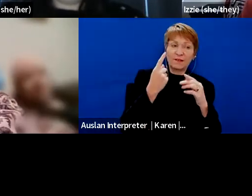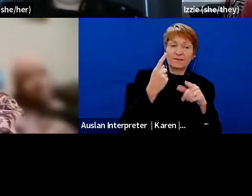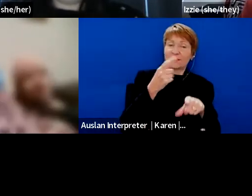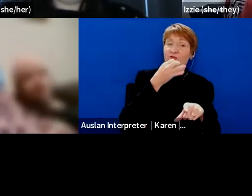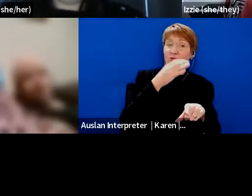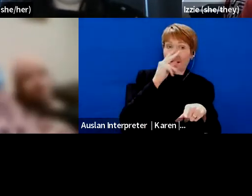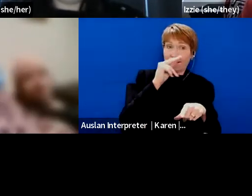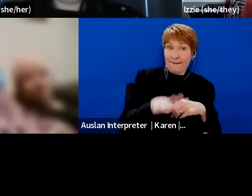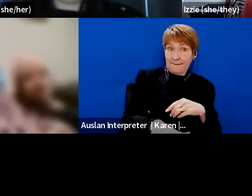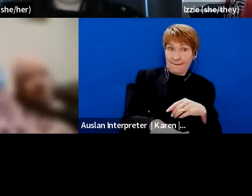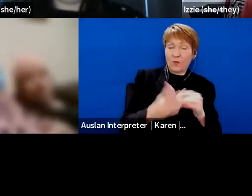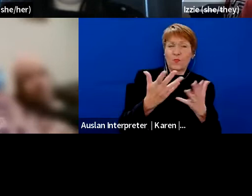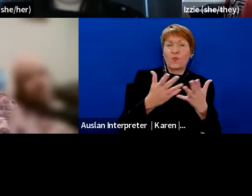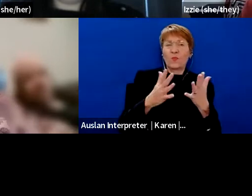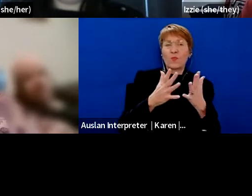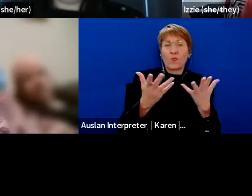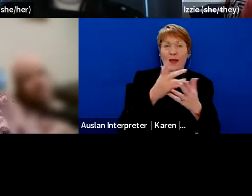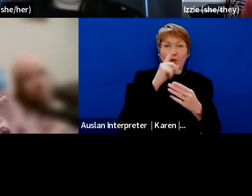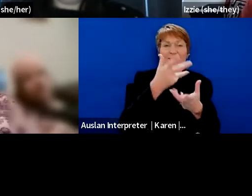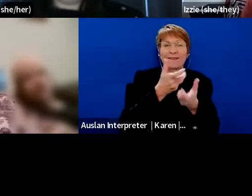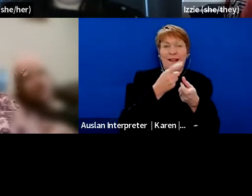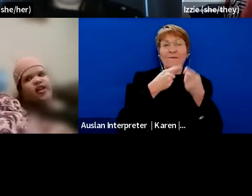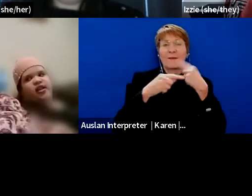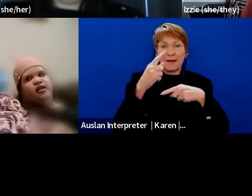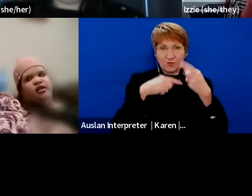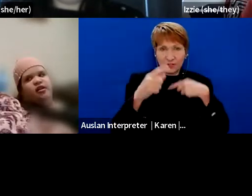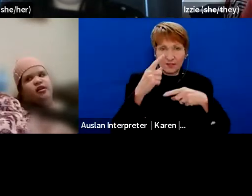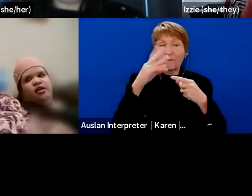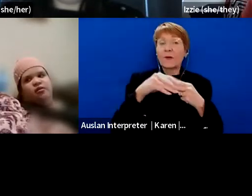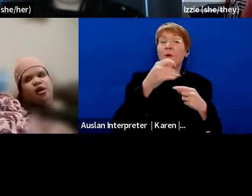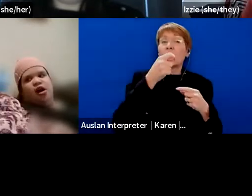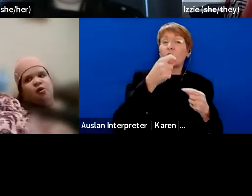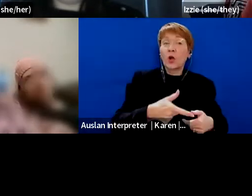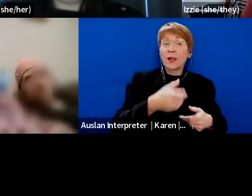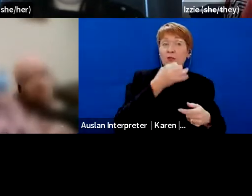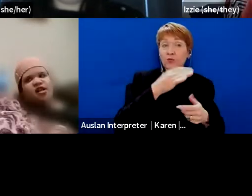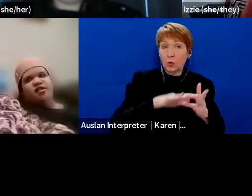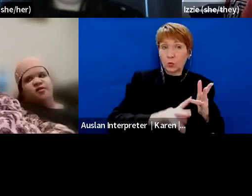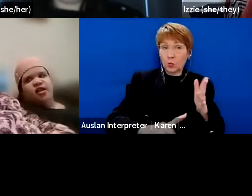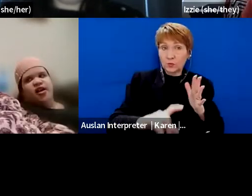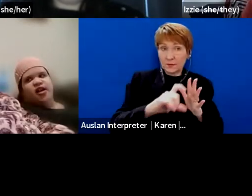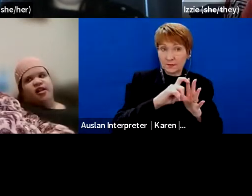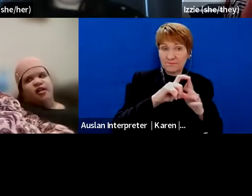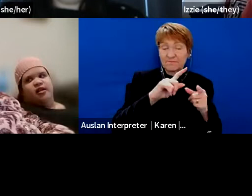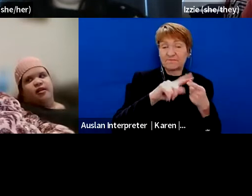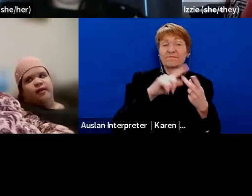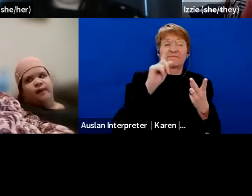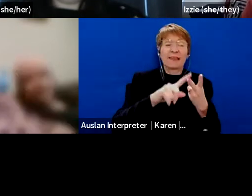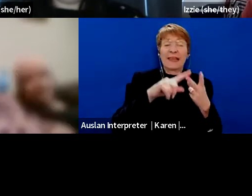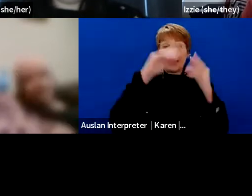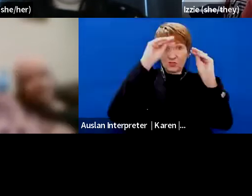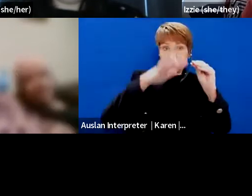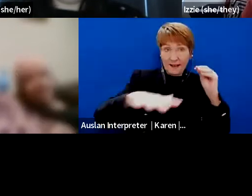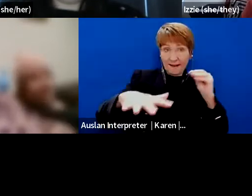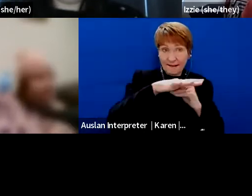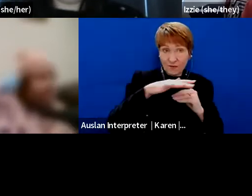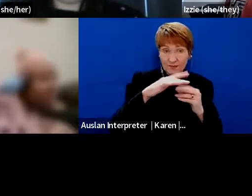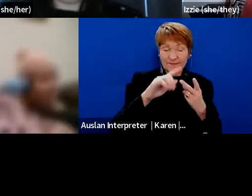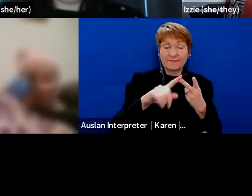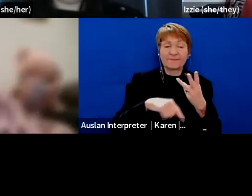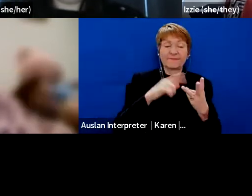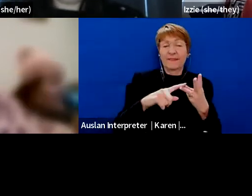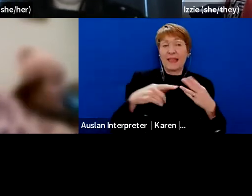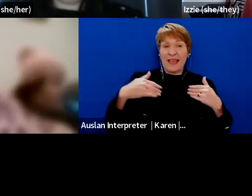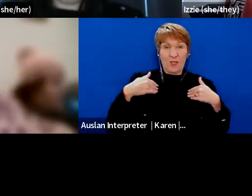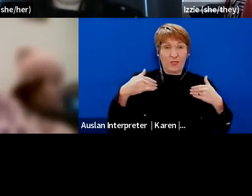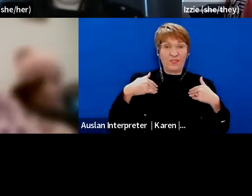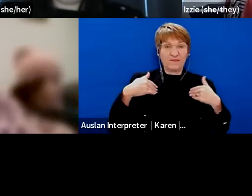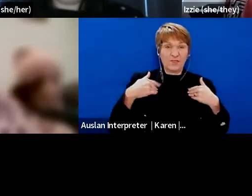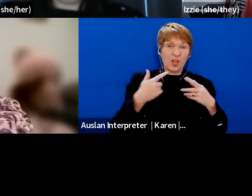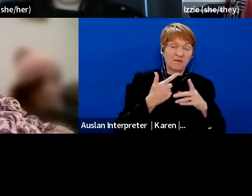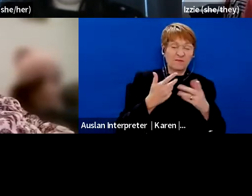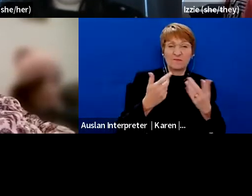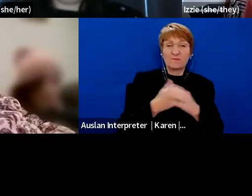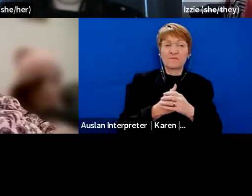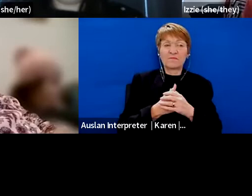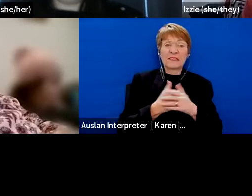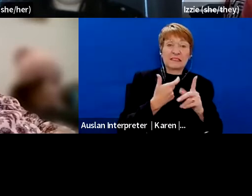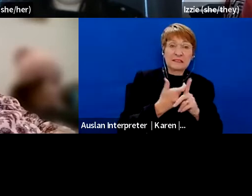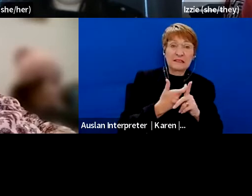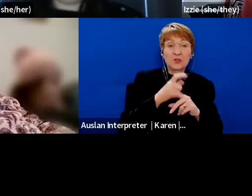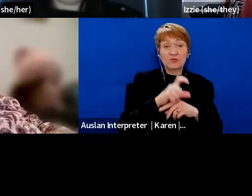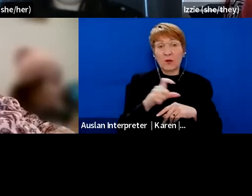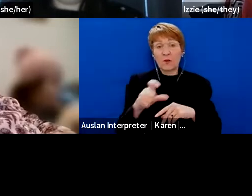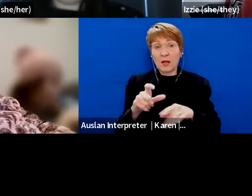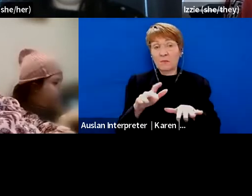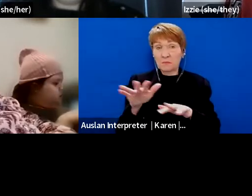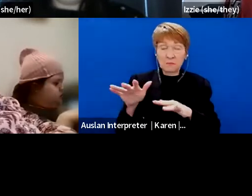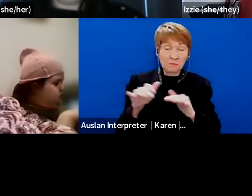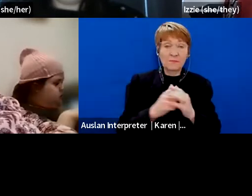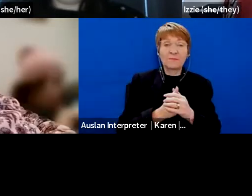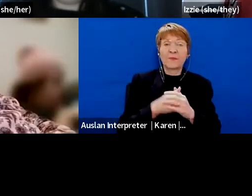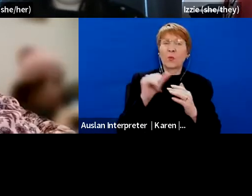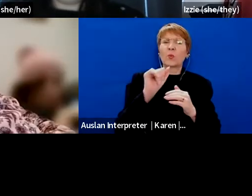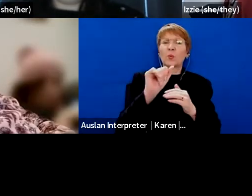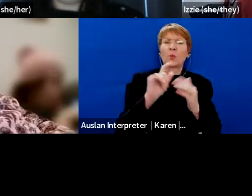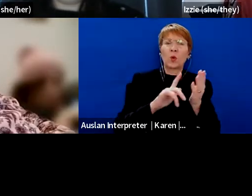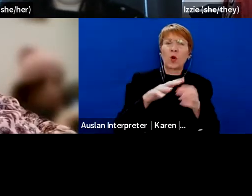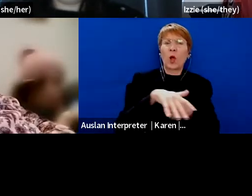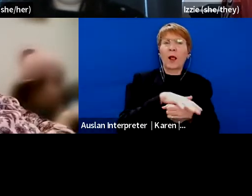There are different places that you might get information from, so it might be an early childhood setting an education setting, health, and other parts of the government or policies and programs you're interacting with, or just in your local community